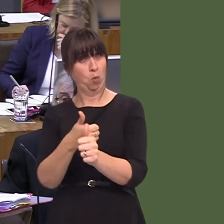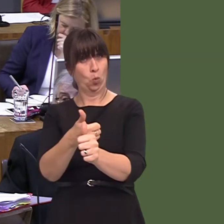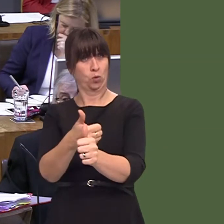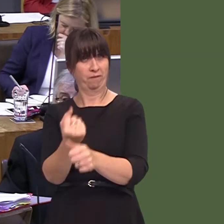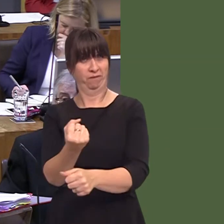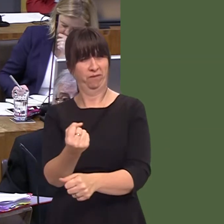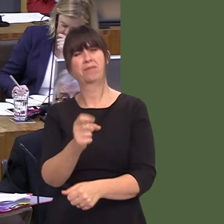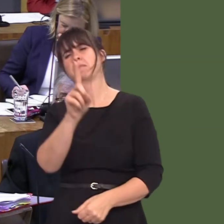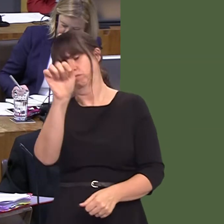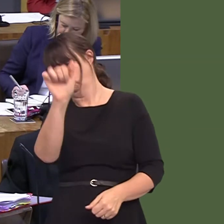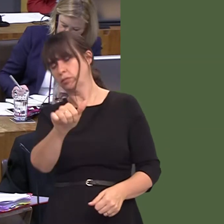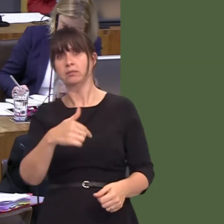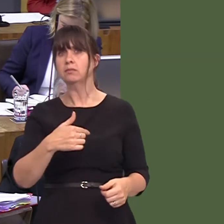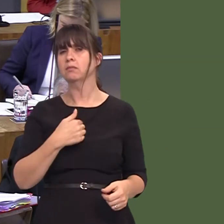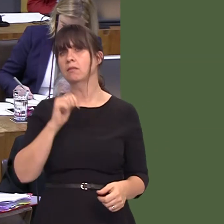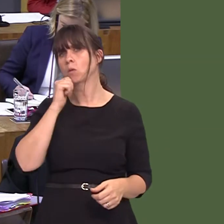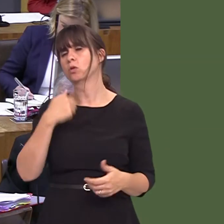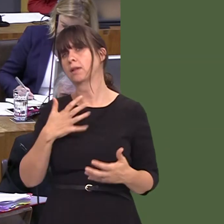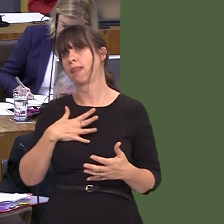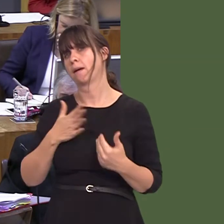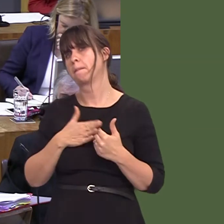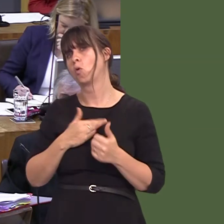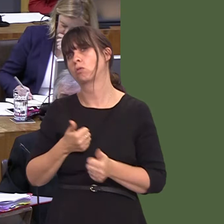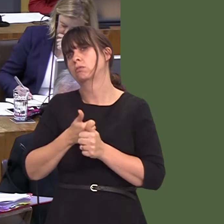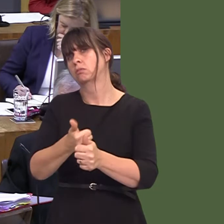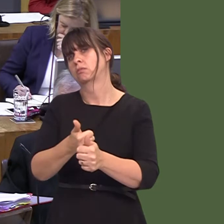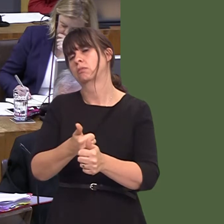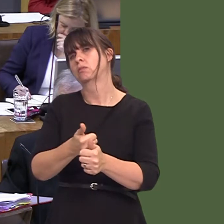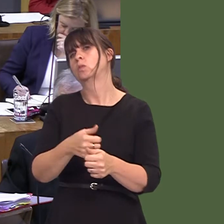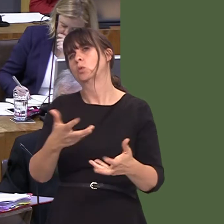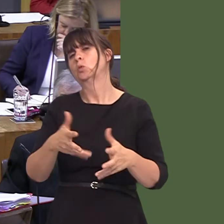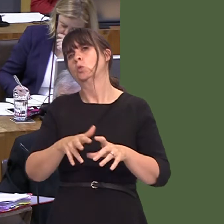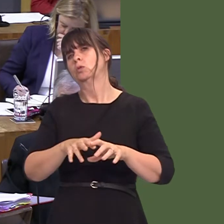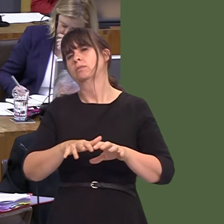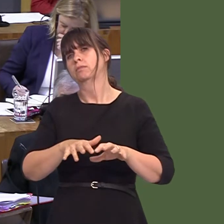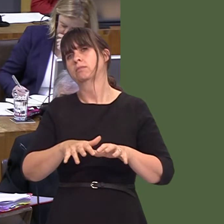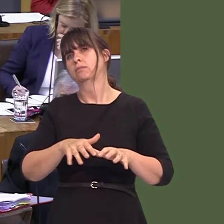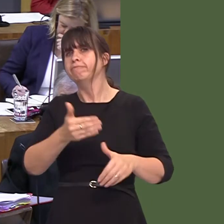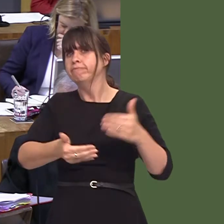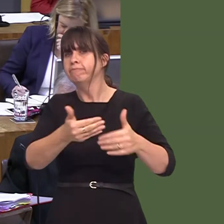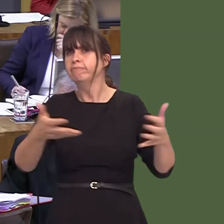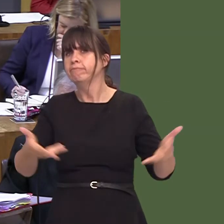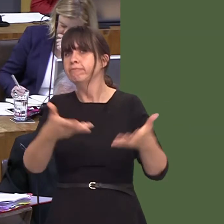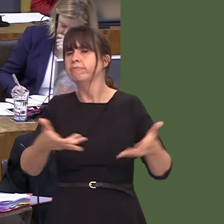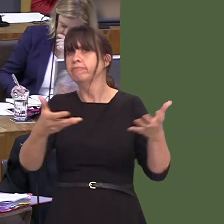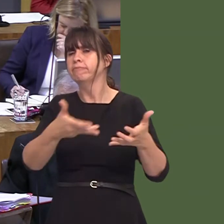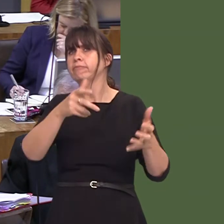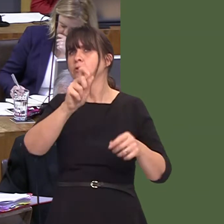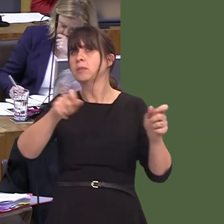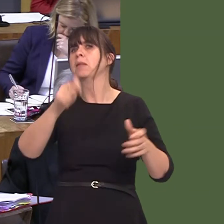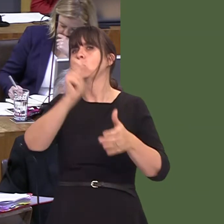Iíd certainly be interested in helping a campaign to encourage people to buy ëThe